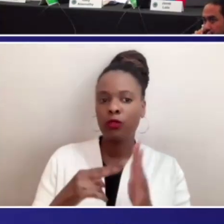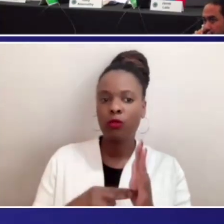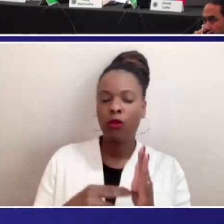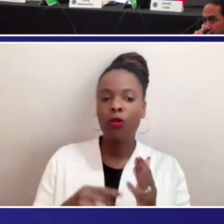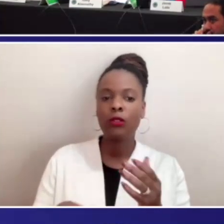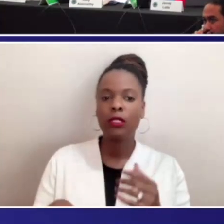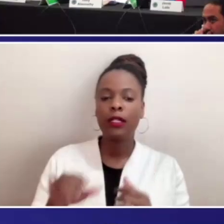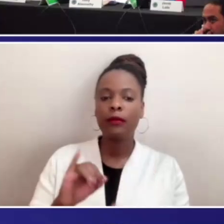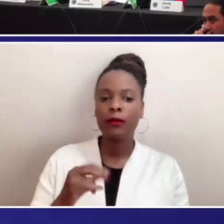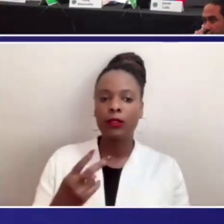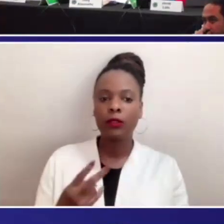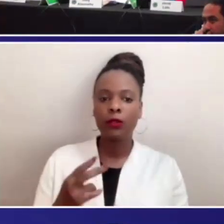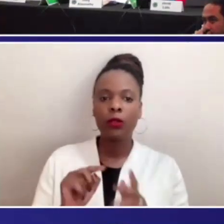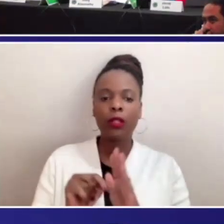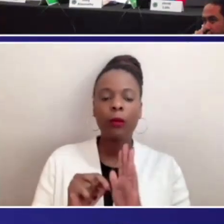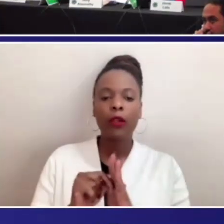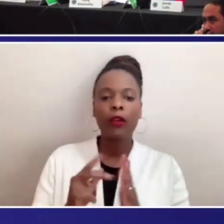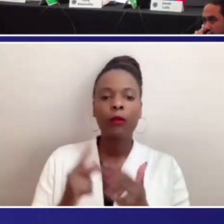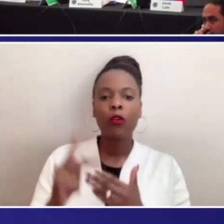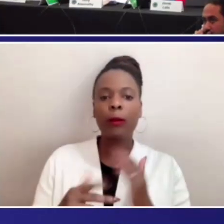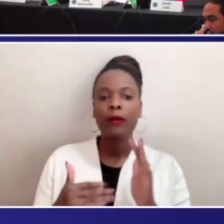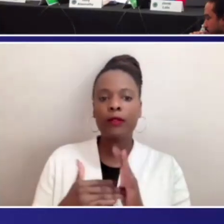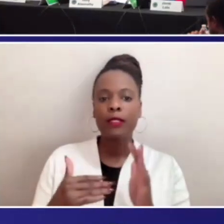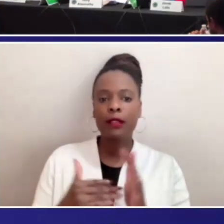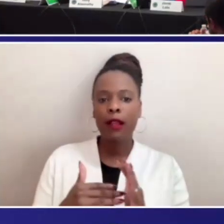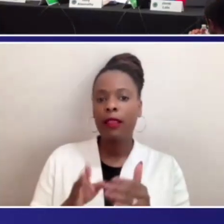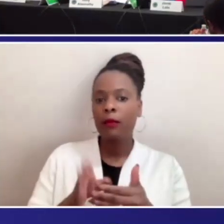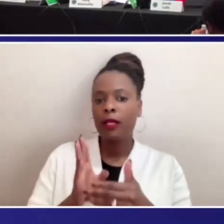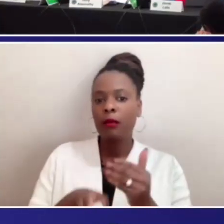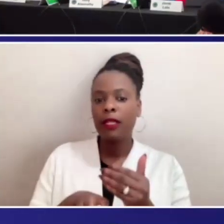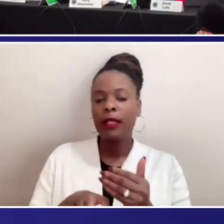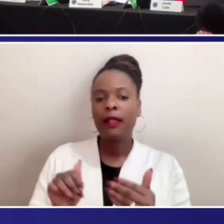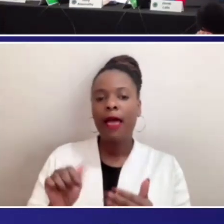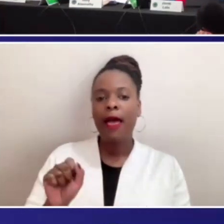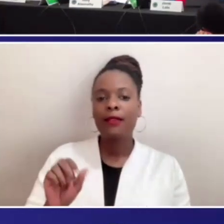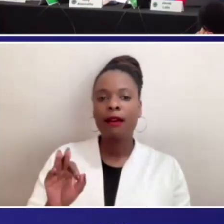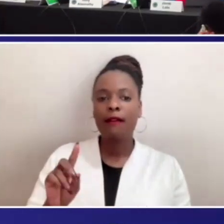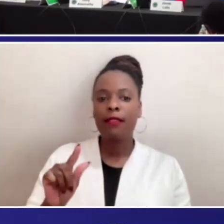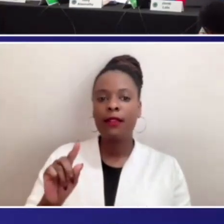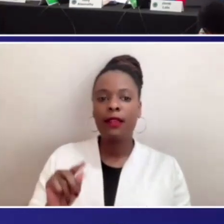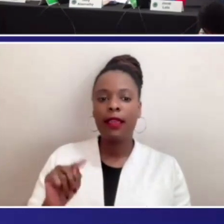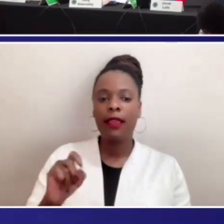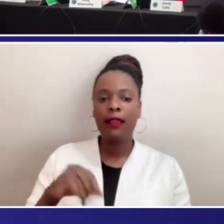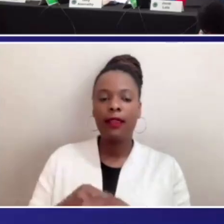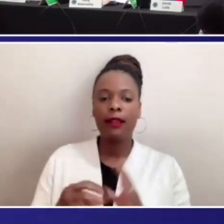that such individual has completed as of the date of the determination under paragraph (2) of this definition.